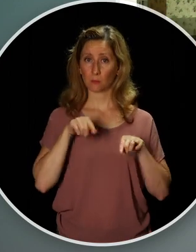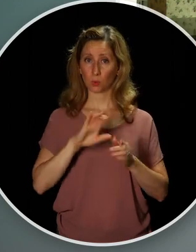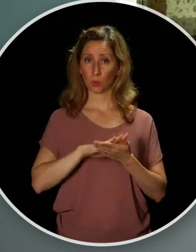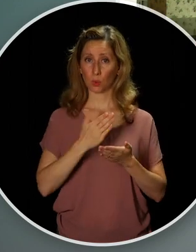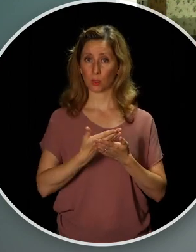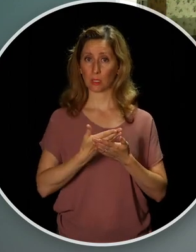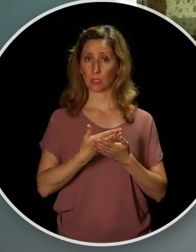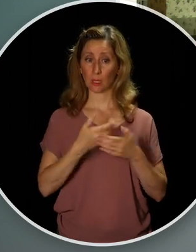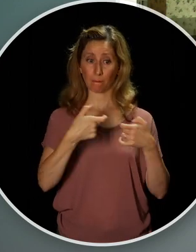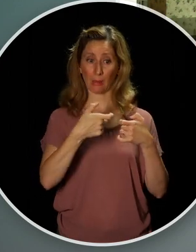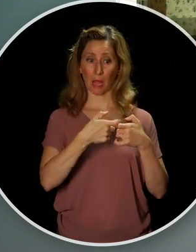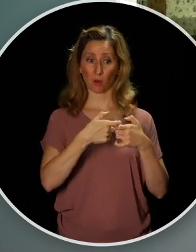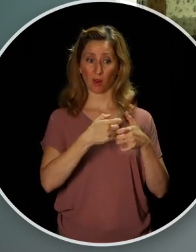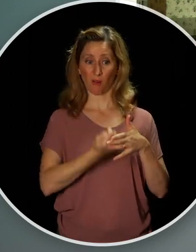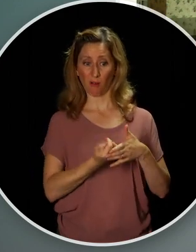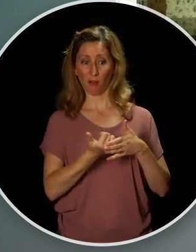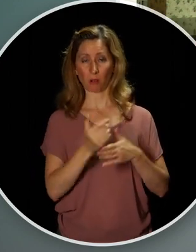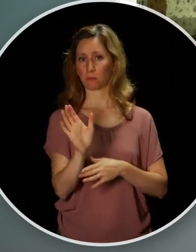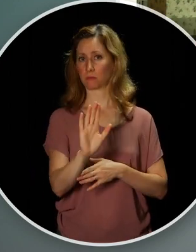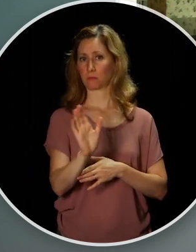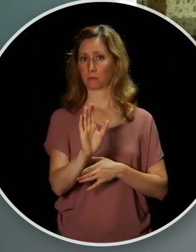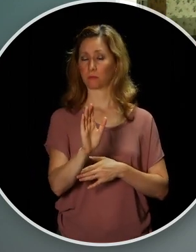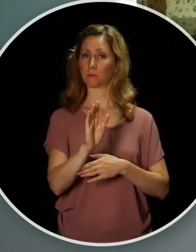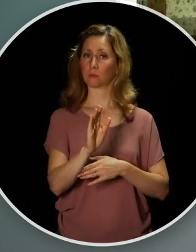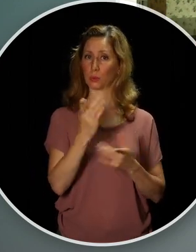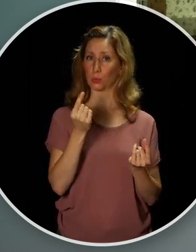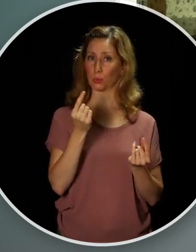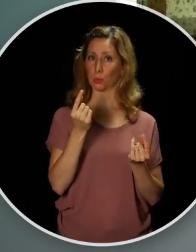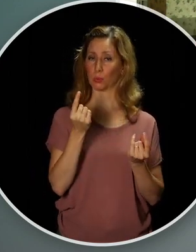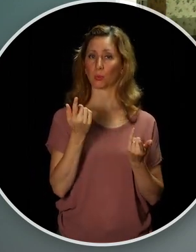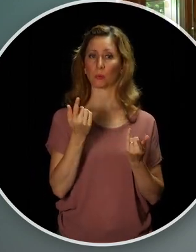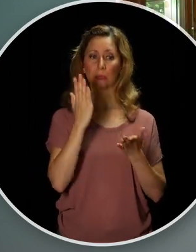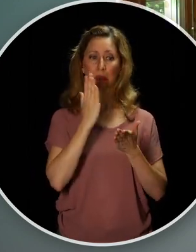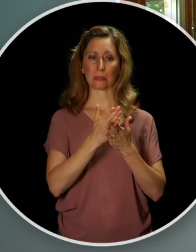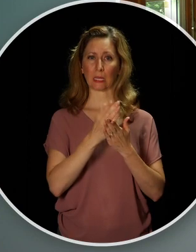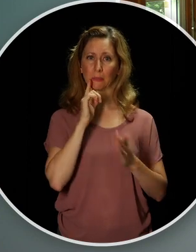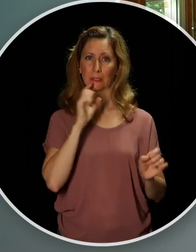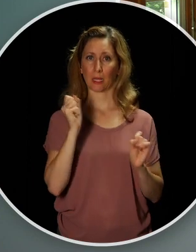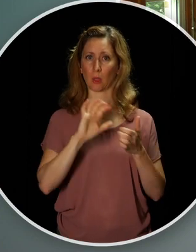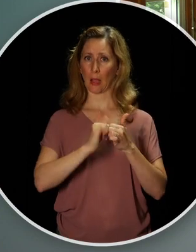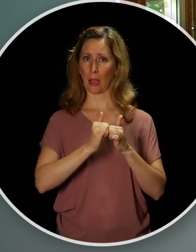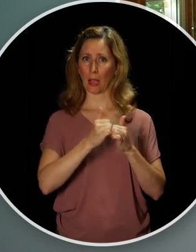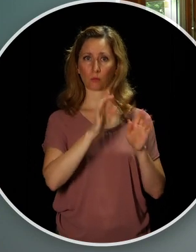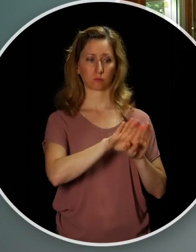don't remove the battery. Instead, you can make the sound stop by opening a door or window